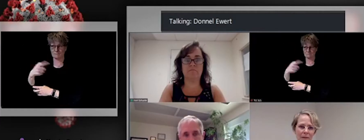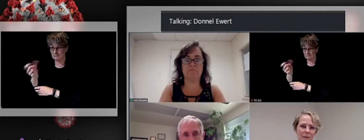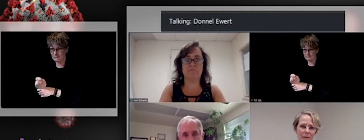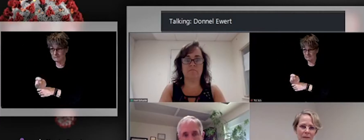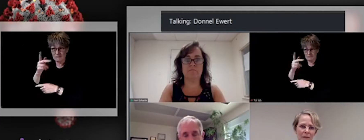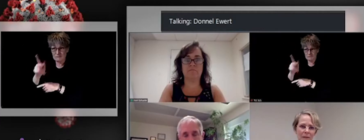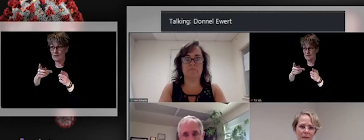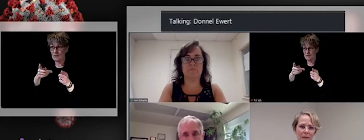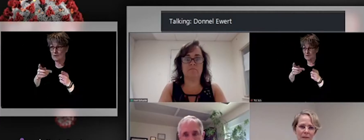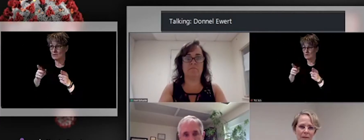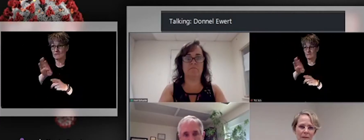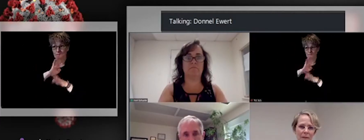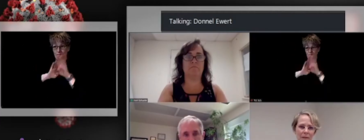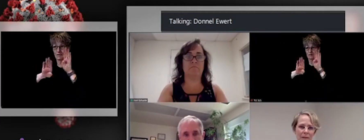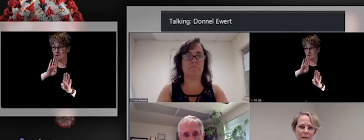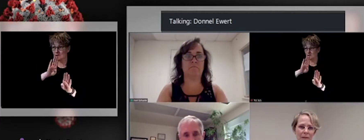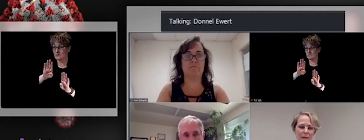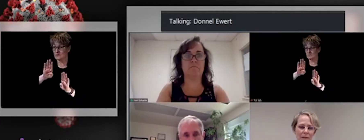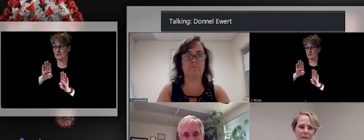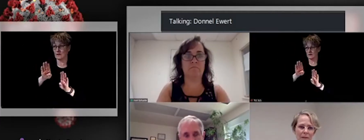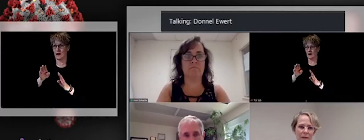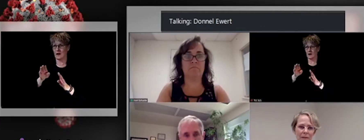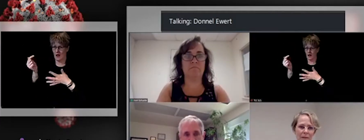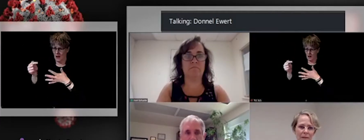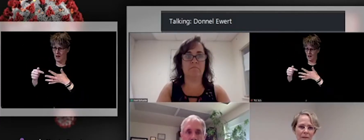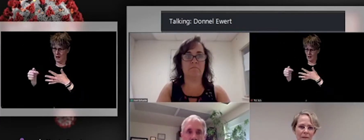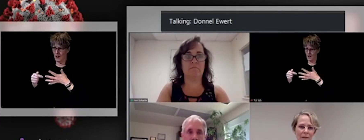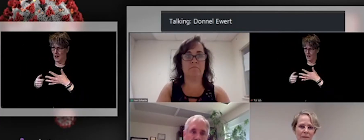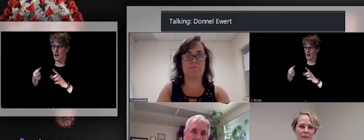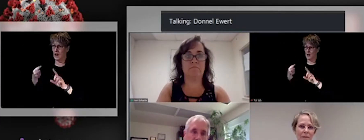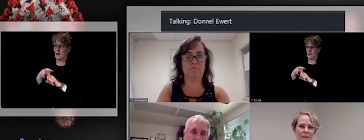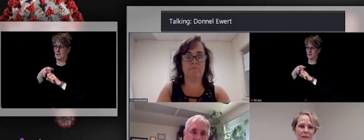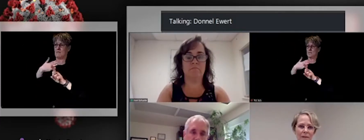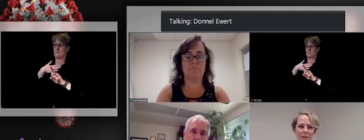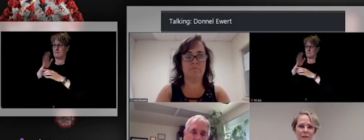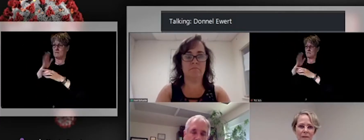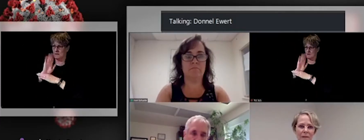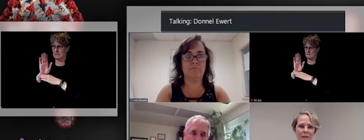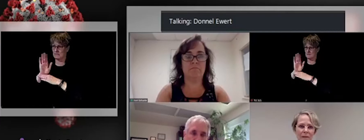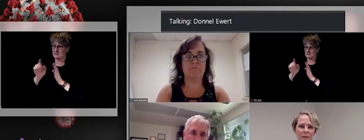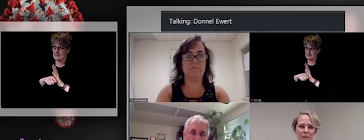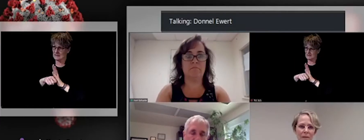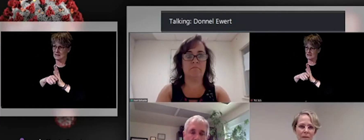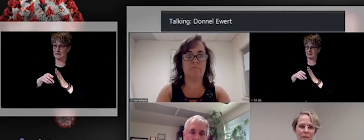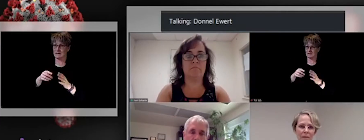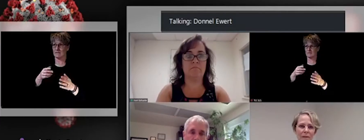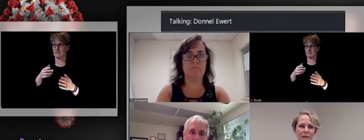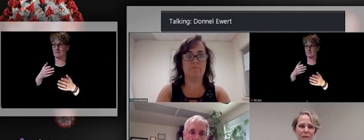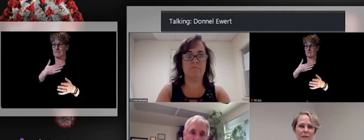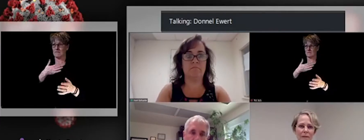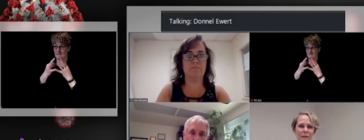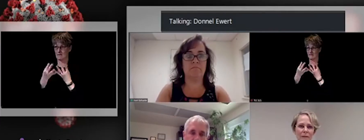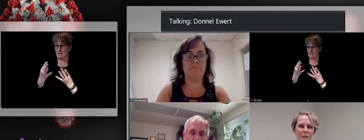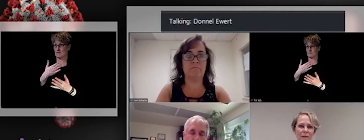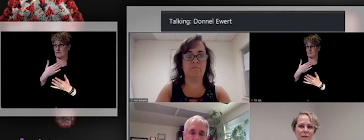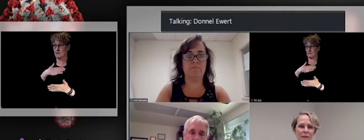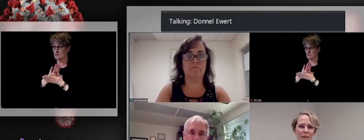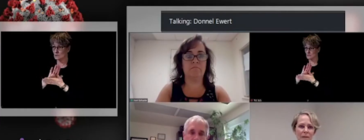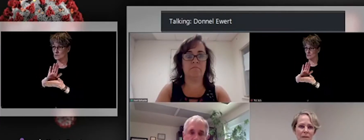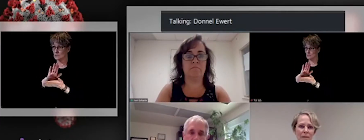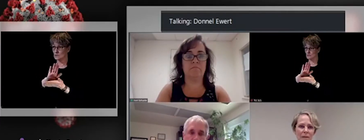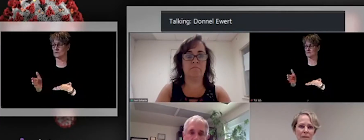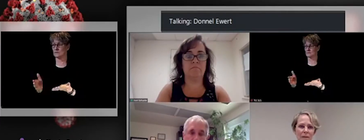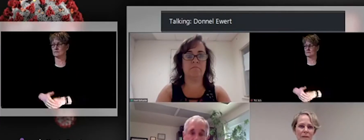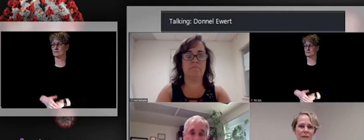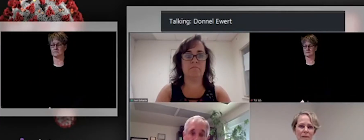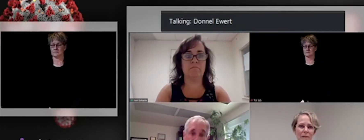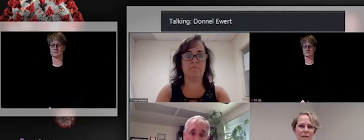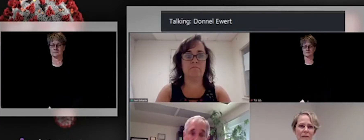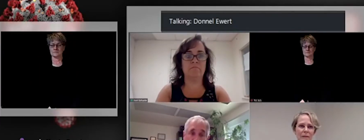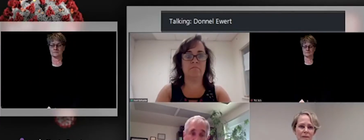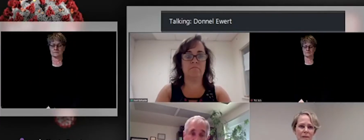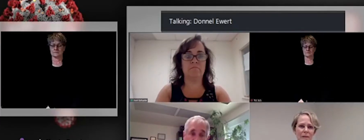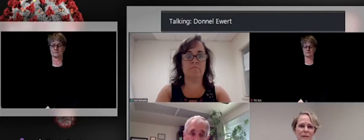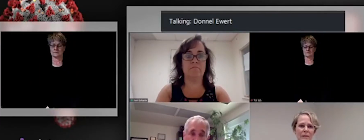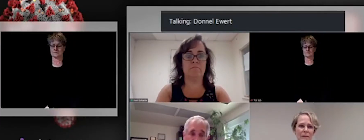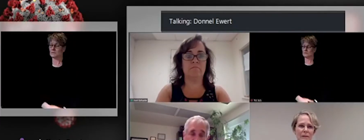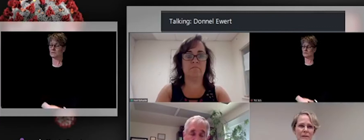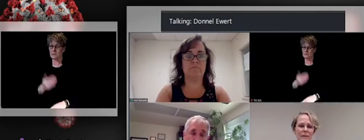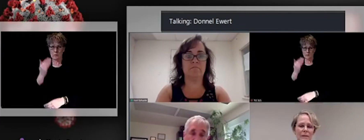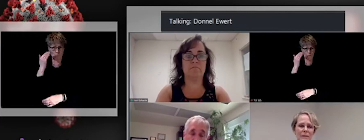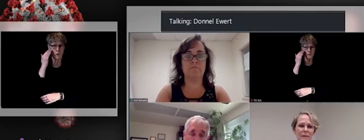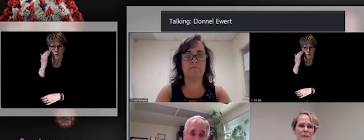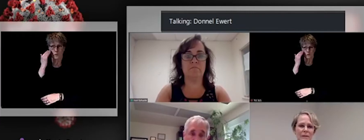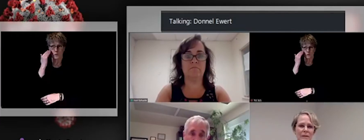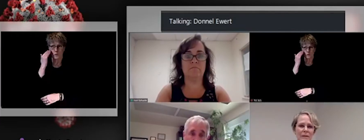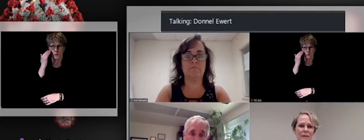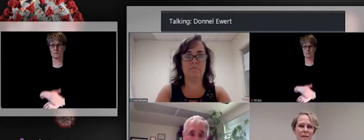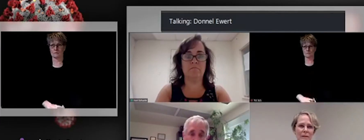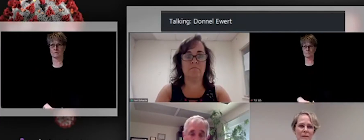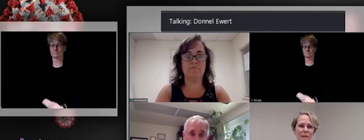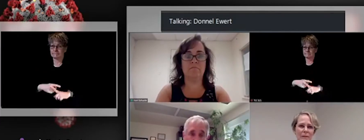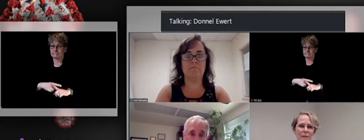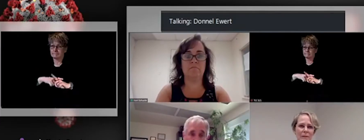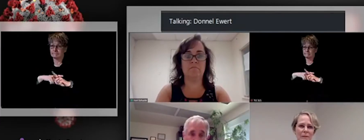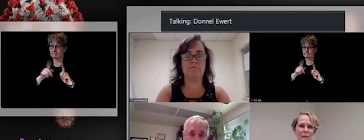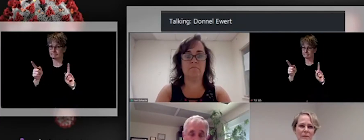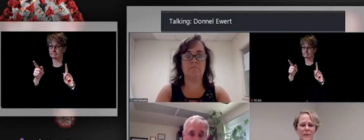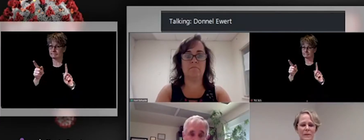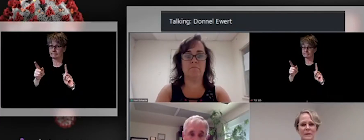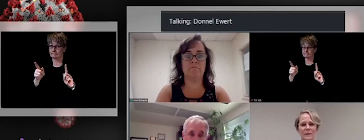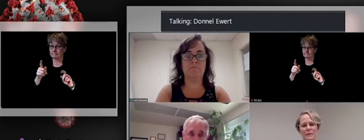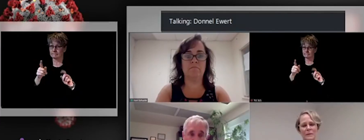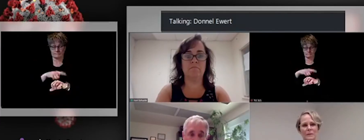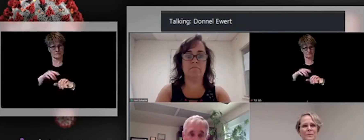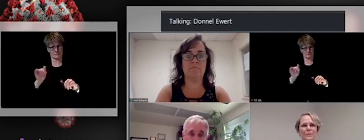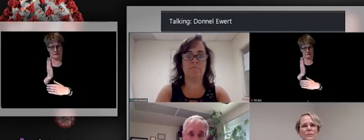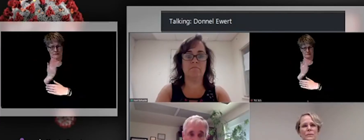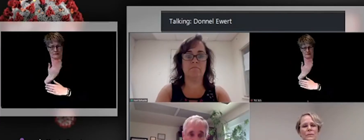these measures on businesses, on family, schools, etc. But, also, our job is to control and